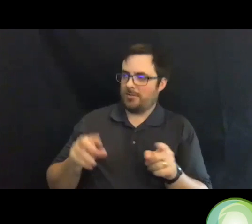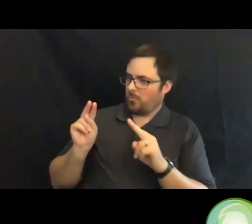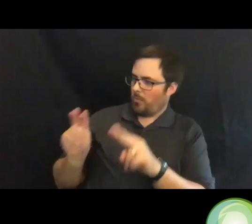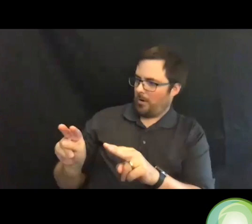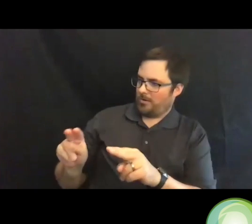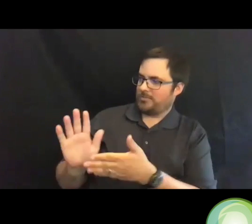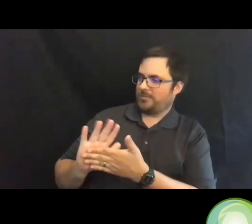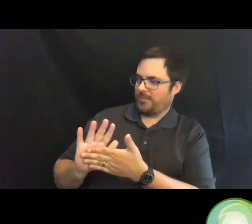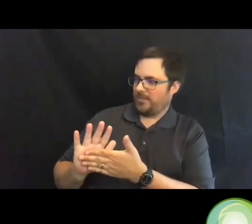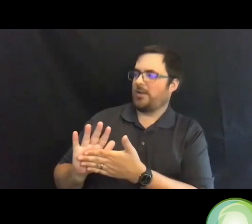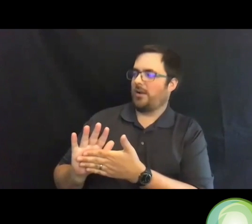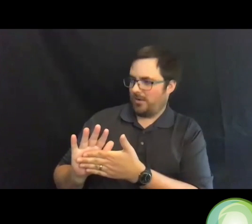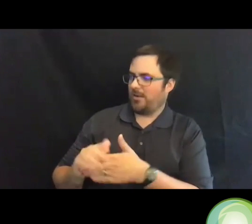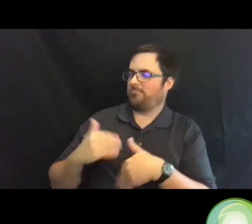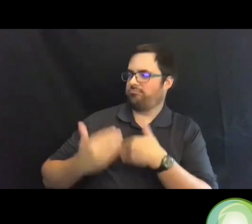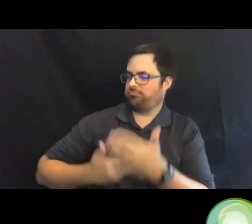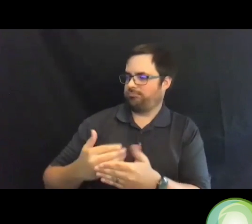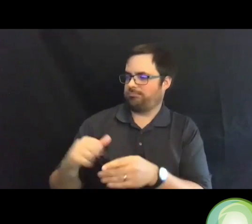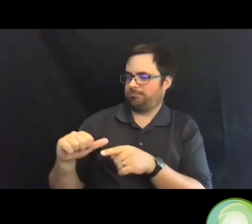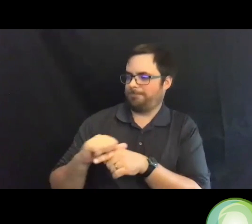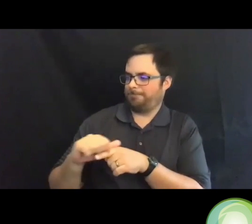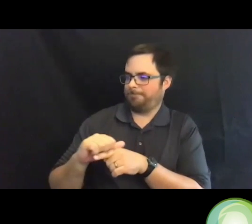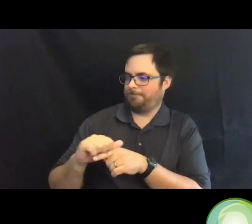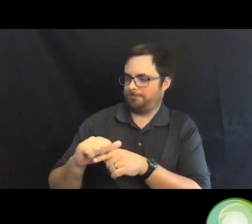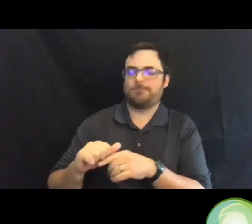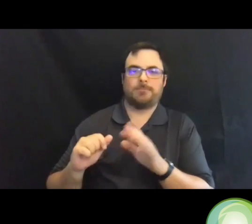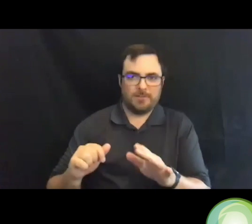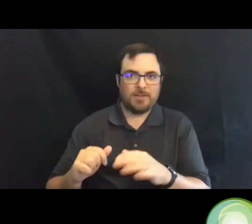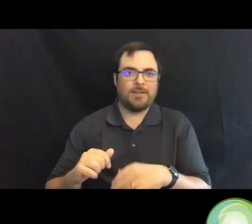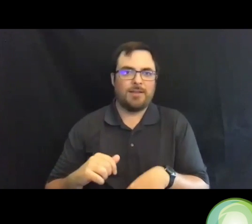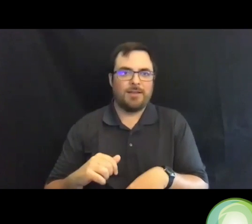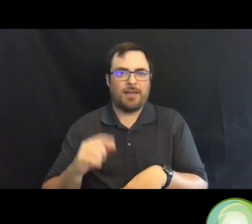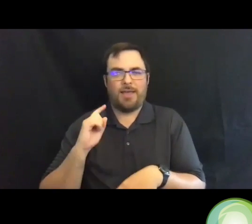and practice it and then we came back the next week or the next session I think we were working with him twice a week,